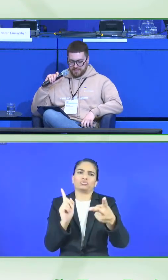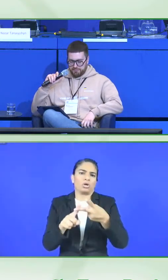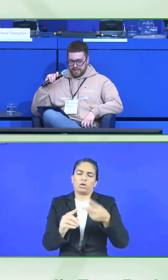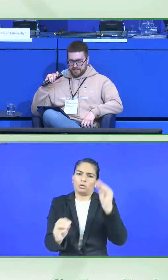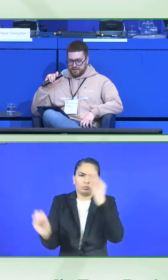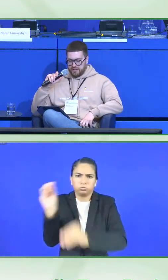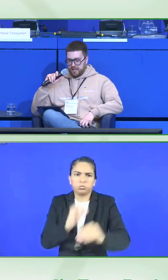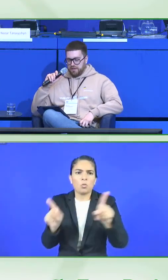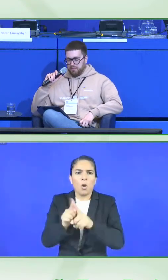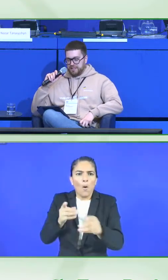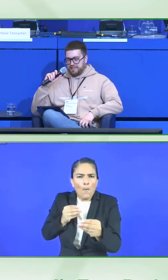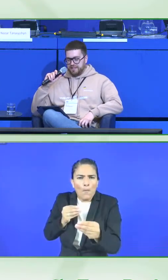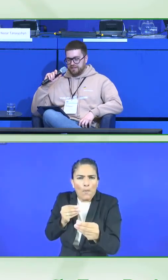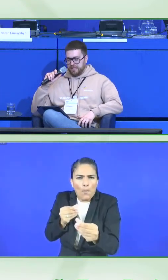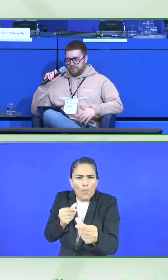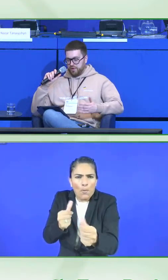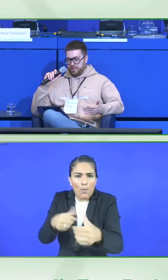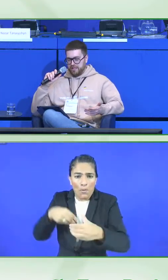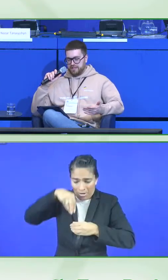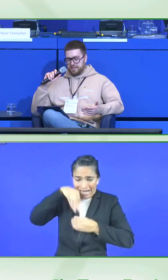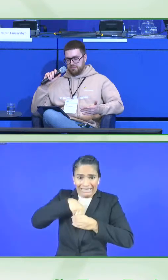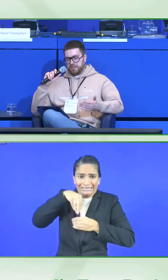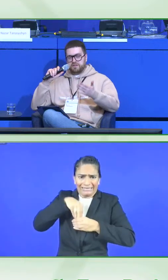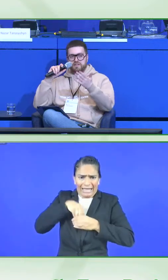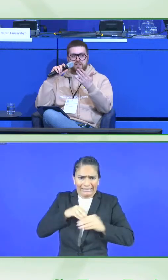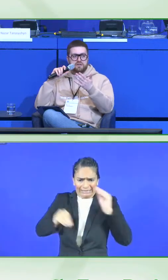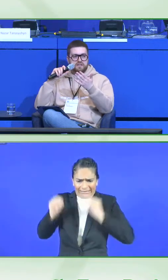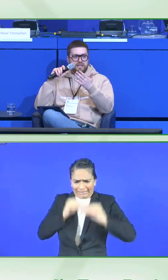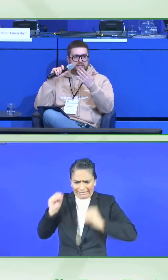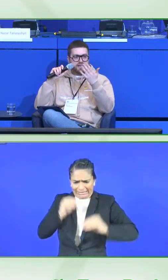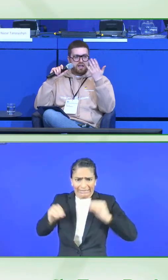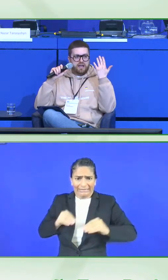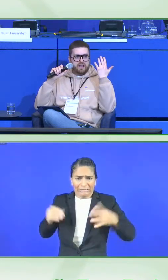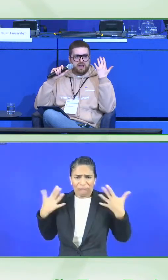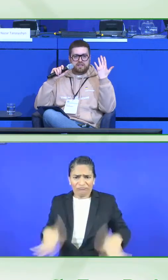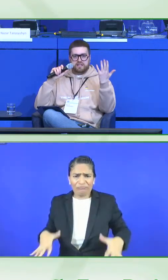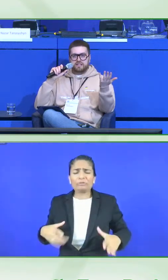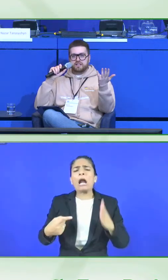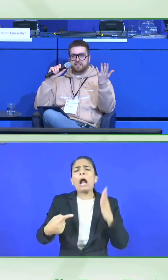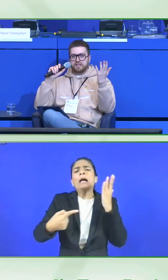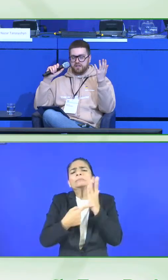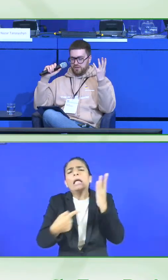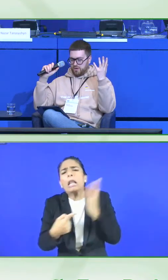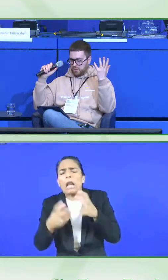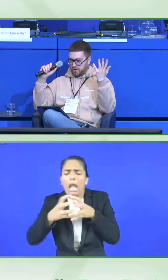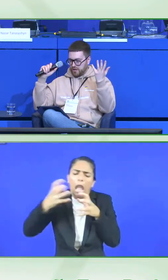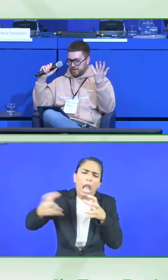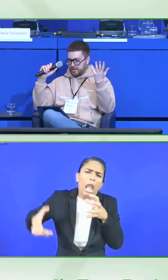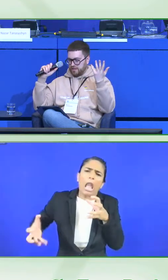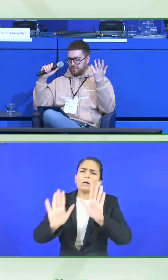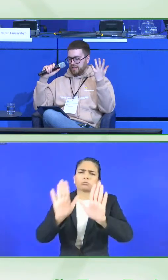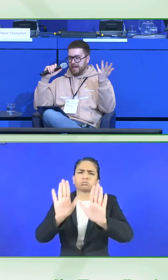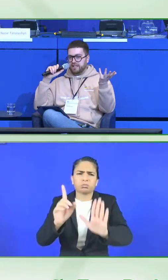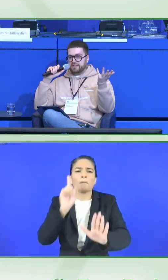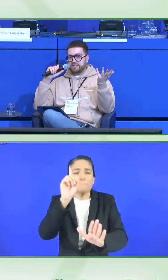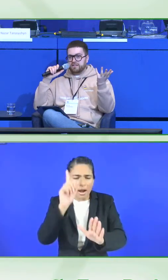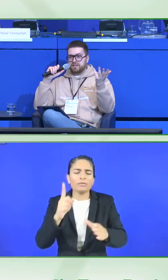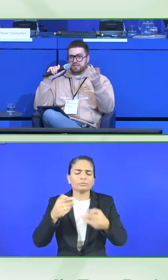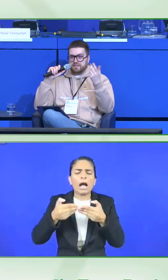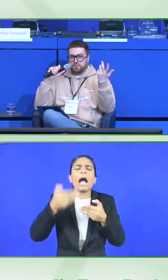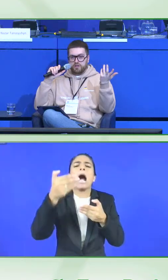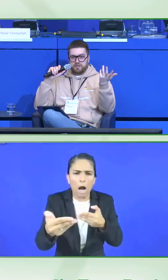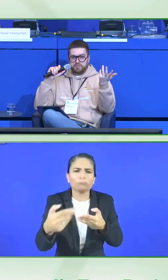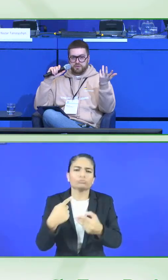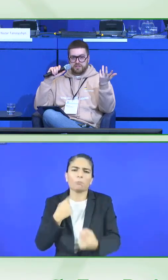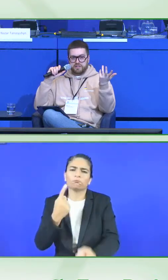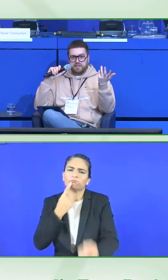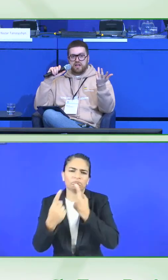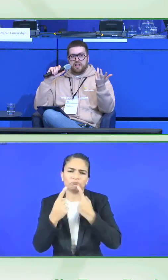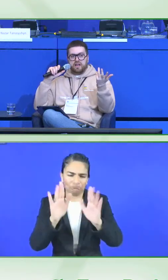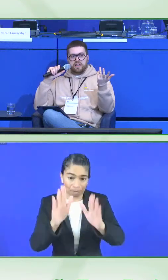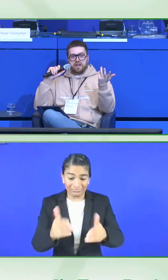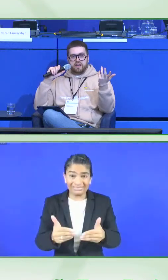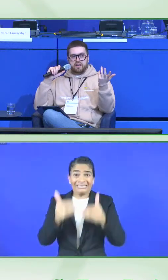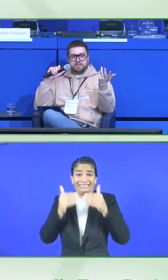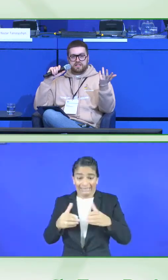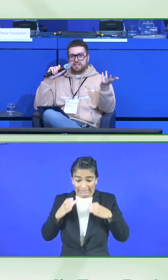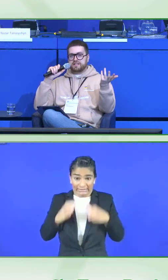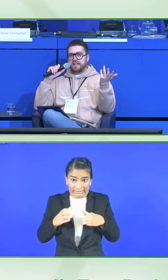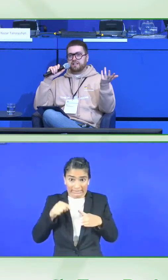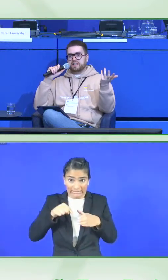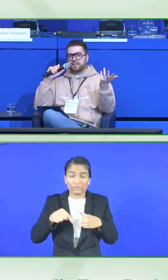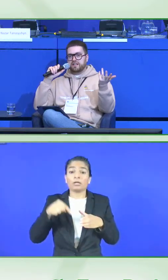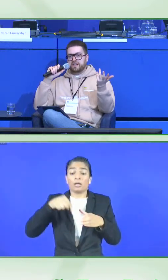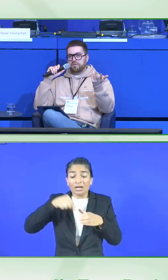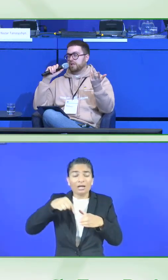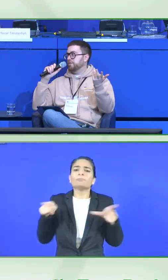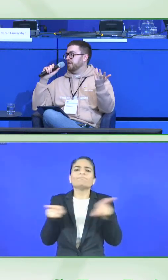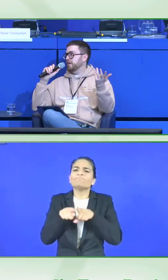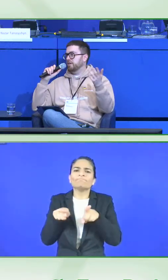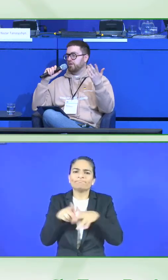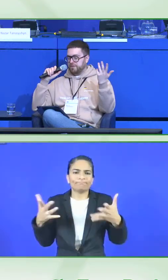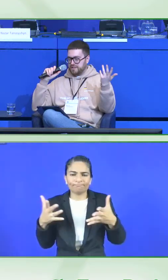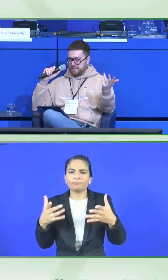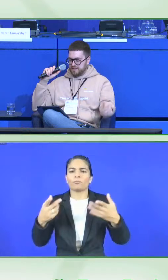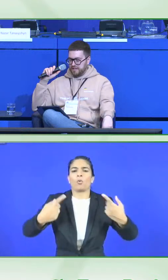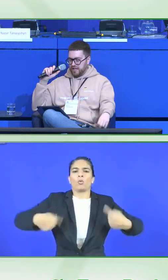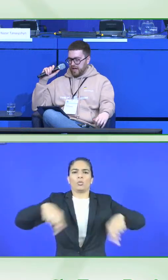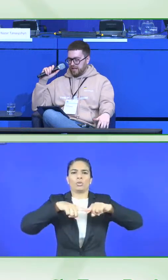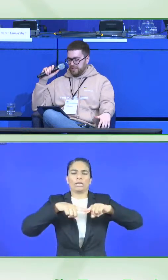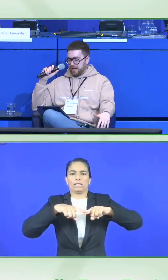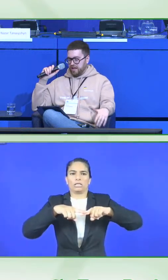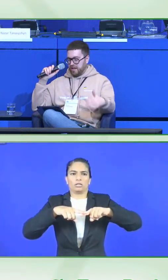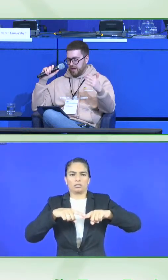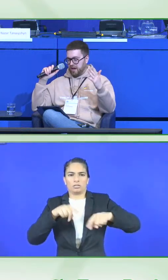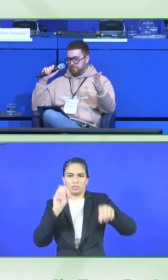It is very easy to give orders when you are deputy minister, and ask, please write me,